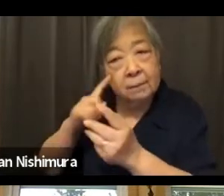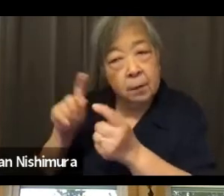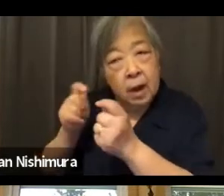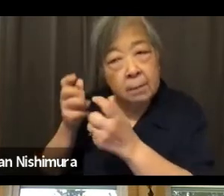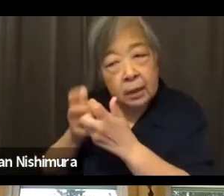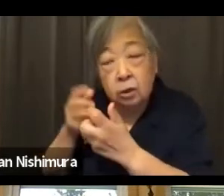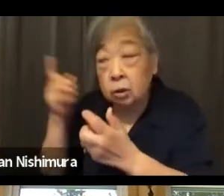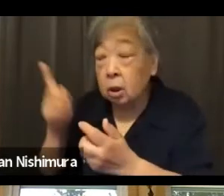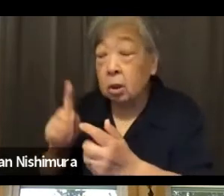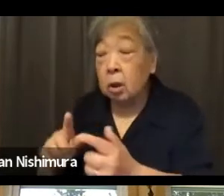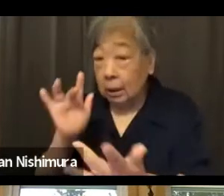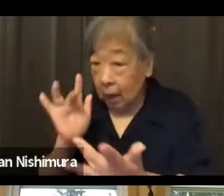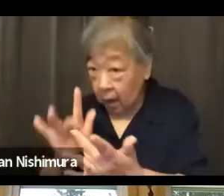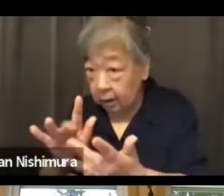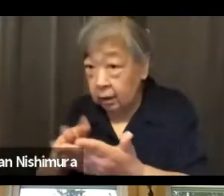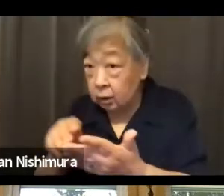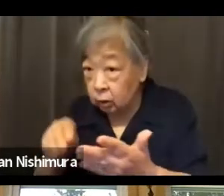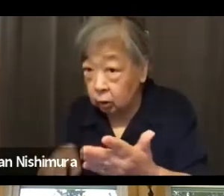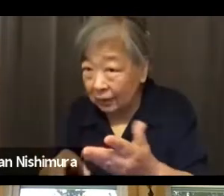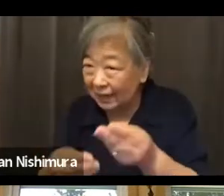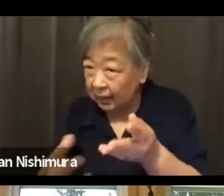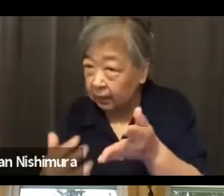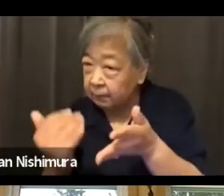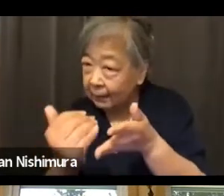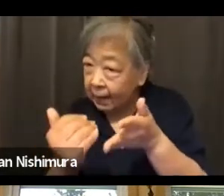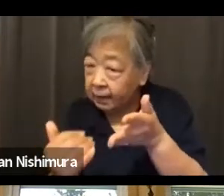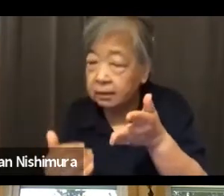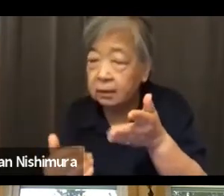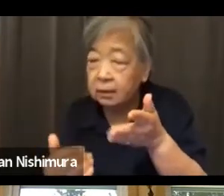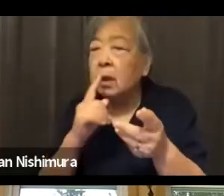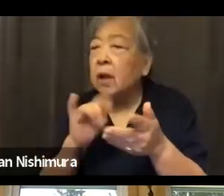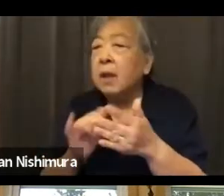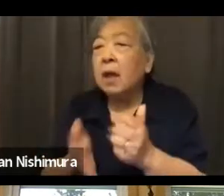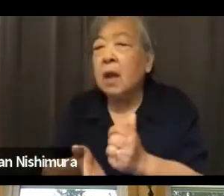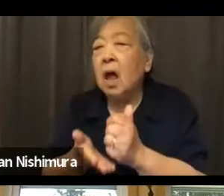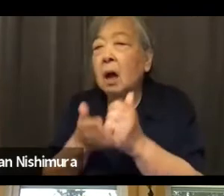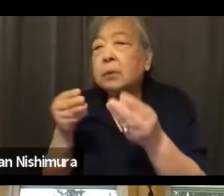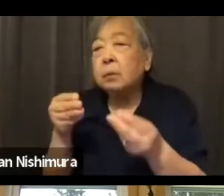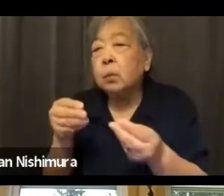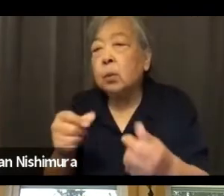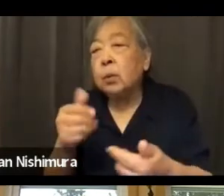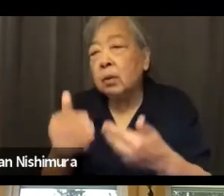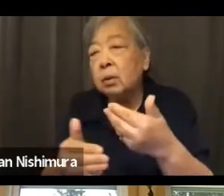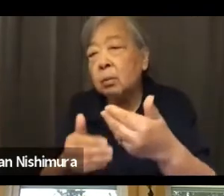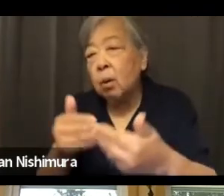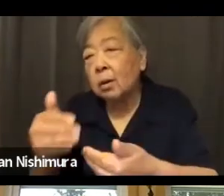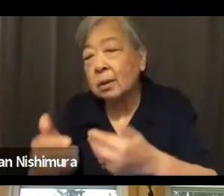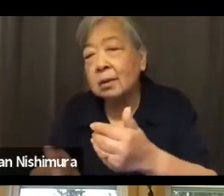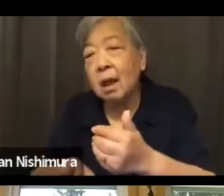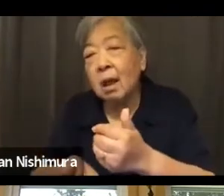next steps contact really facilitates the entire process, and helps avoid misunderstandings